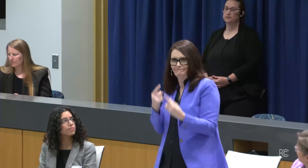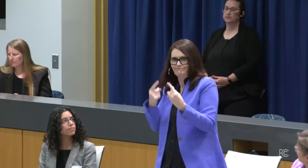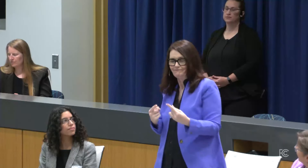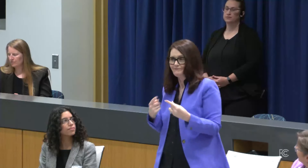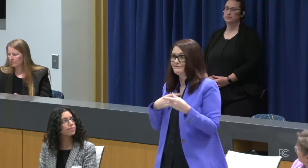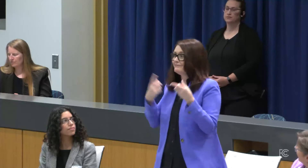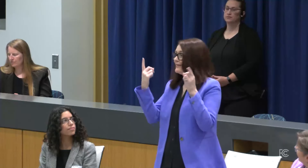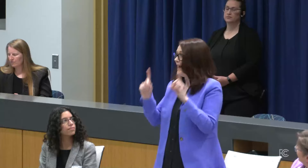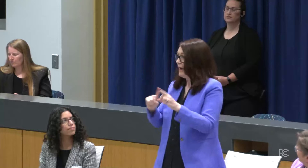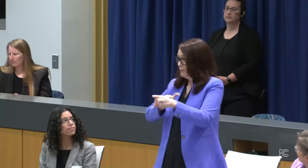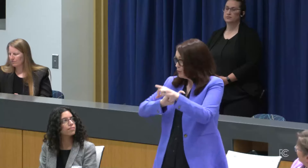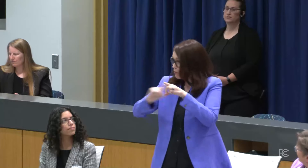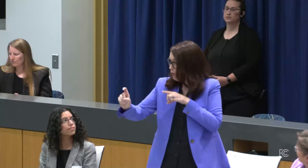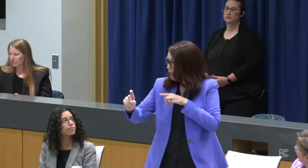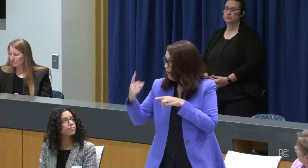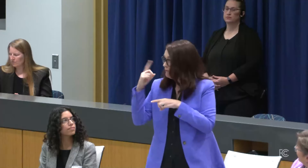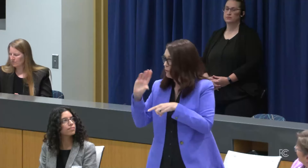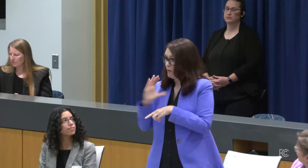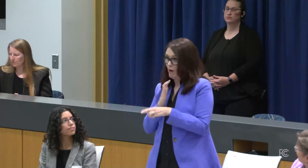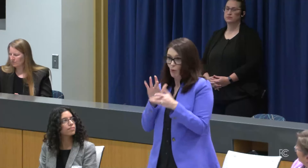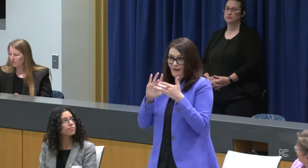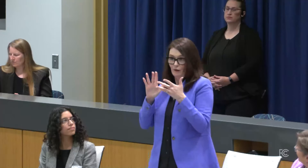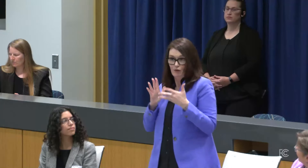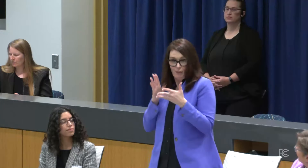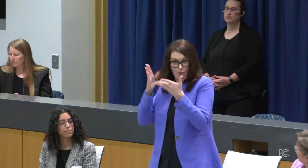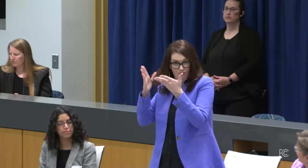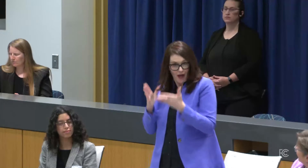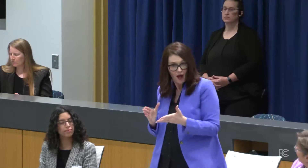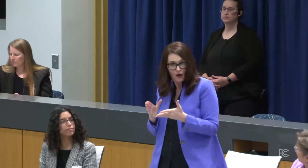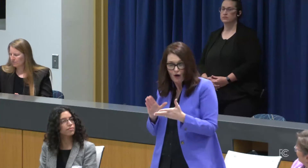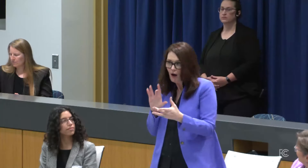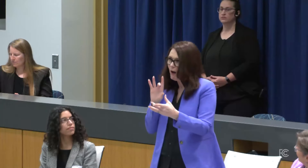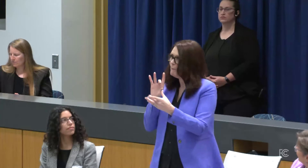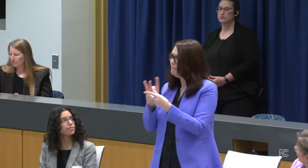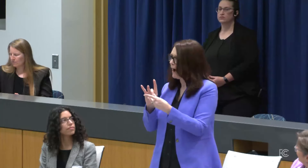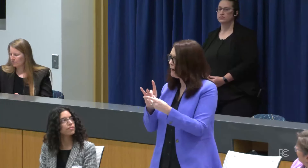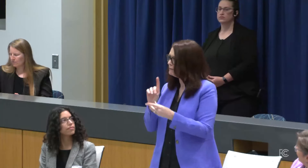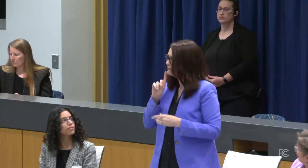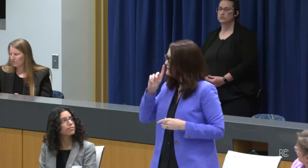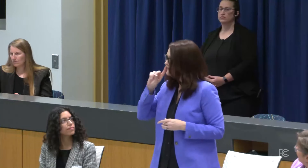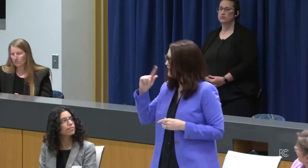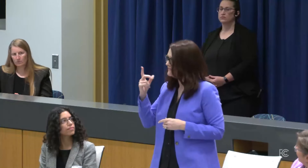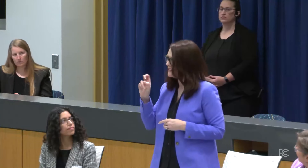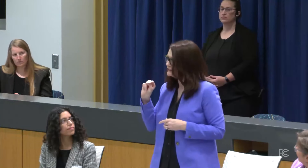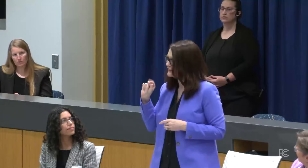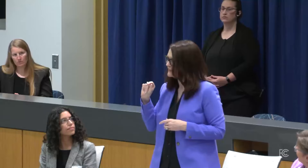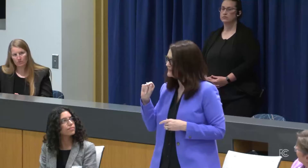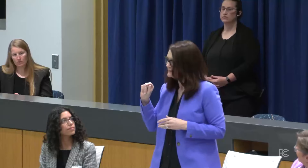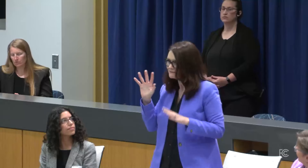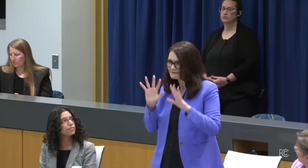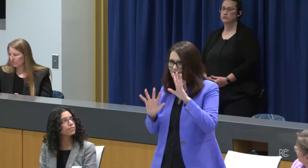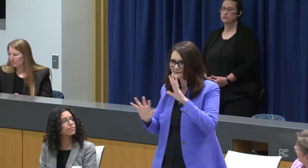DURING COVID AND WE KEPT HAVING INTERNET GO-OUT. AND WE WERE TRYING TO FIGURE OUT WHAT WAS GOING ON WITH THE DAILY BRIEFINGS THAT